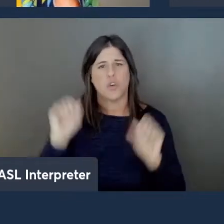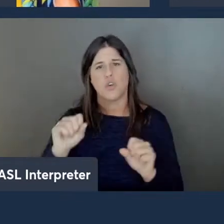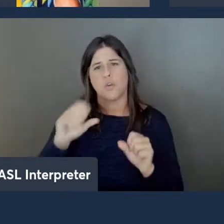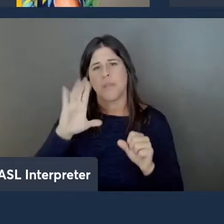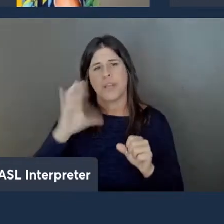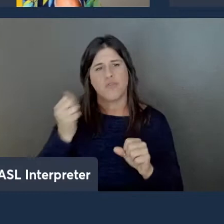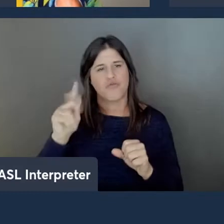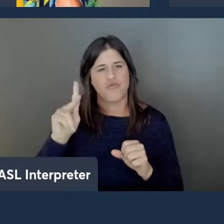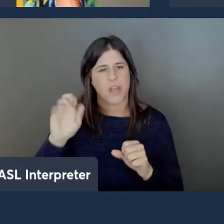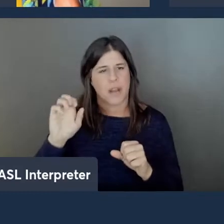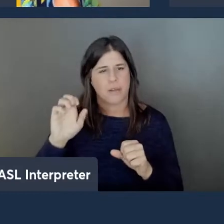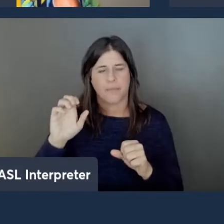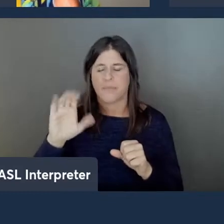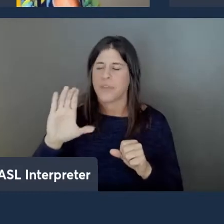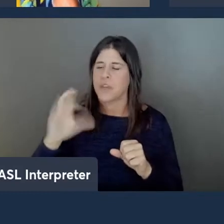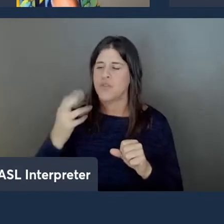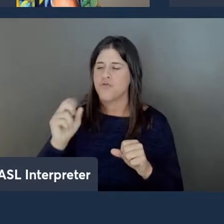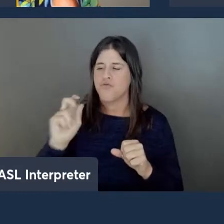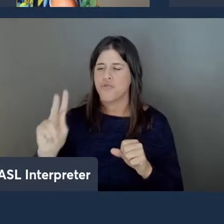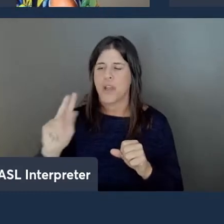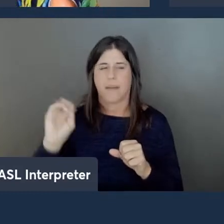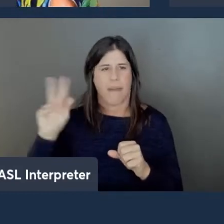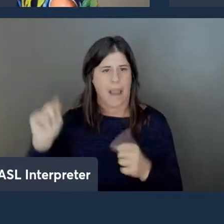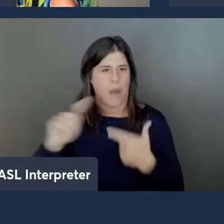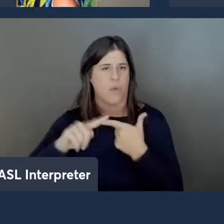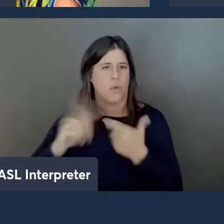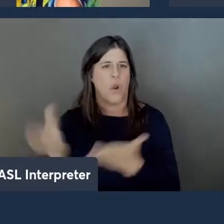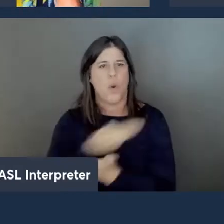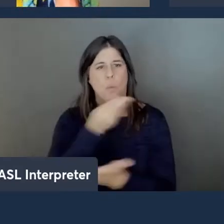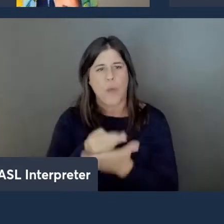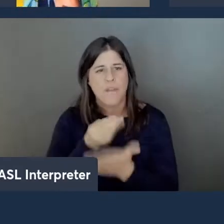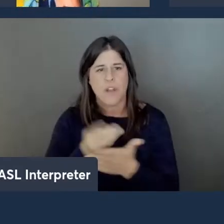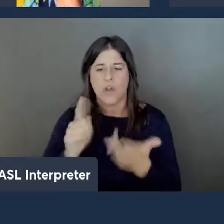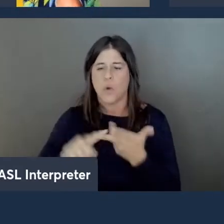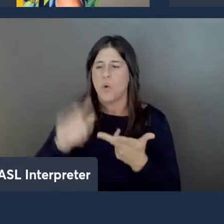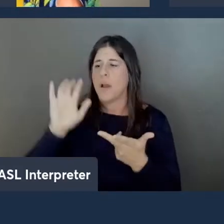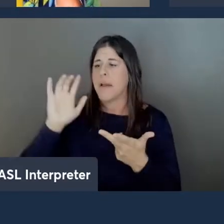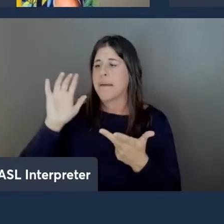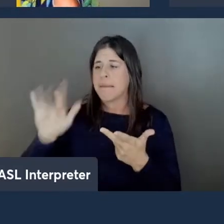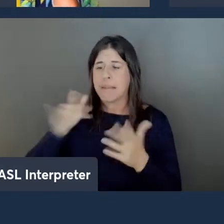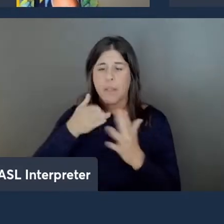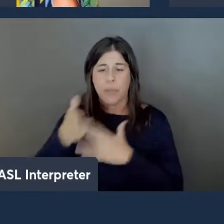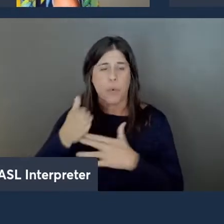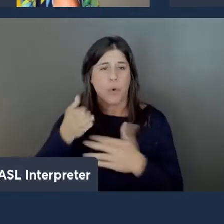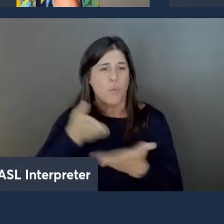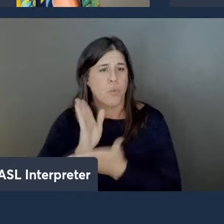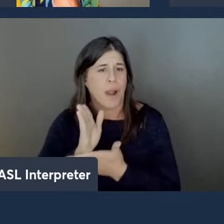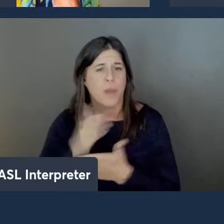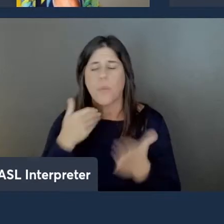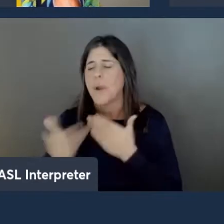it could be revenue could be click through rate. Whatever's important for your business.